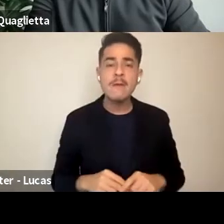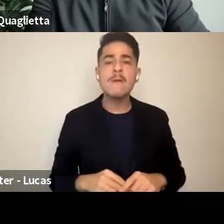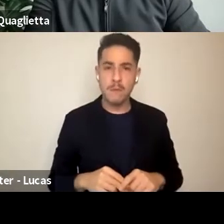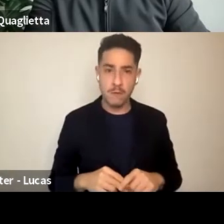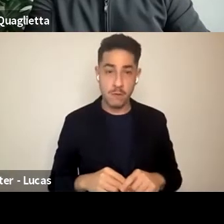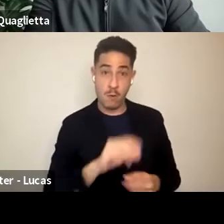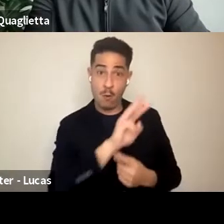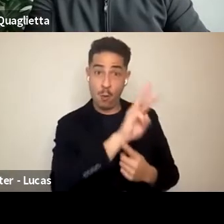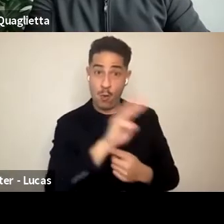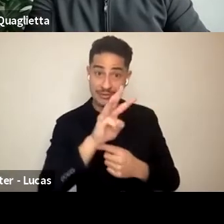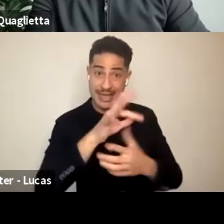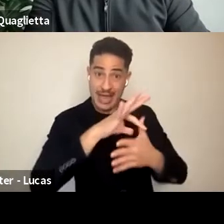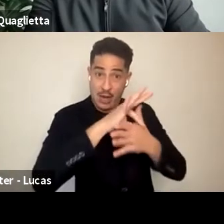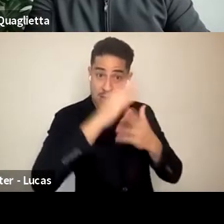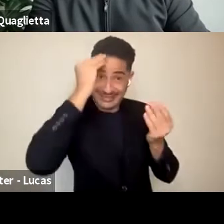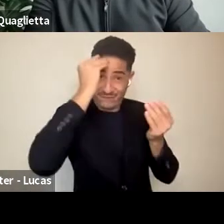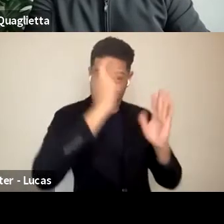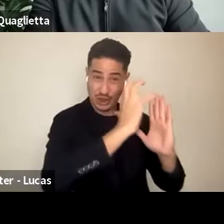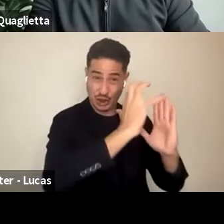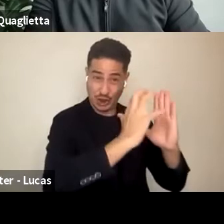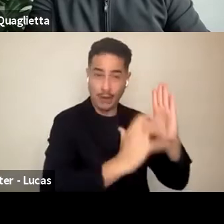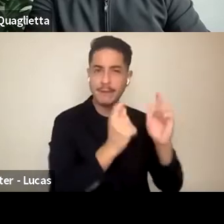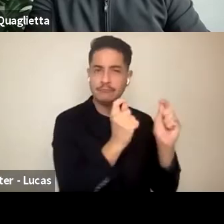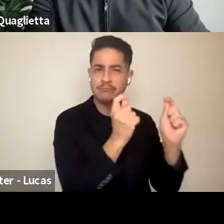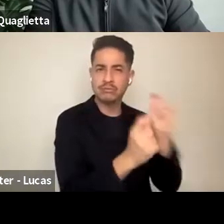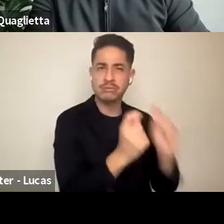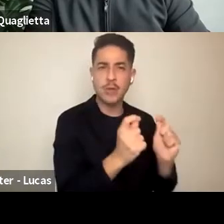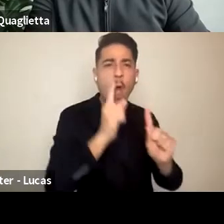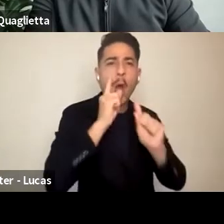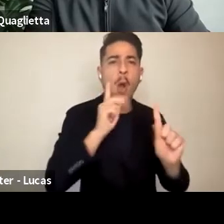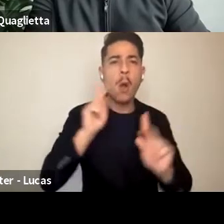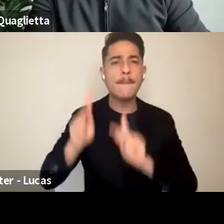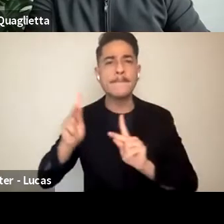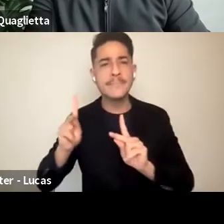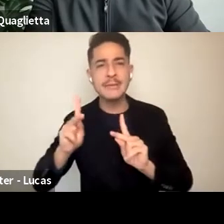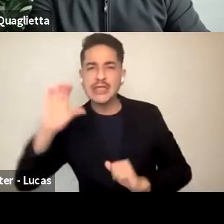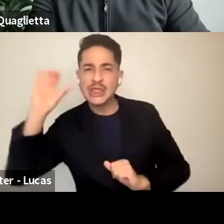content for discovery, better visibility and use.